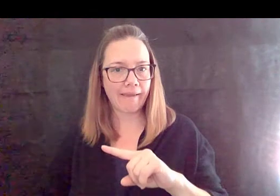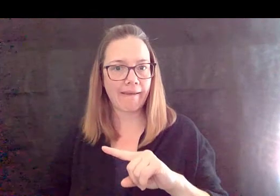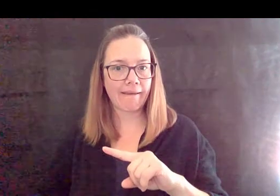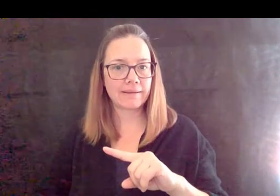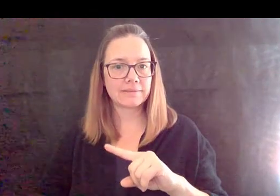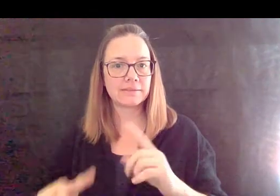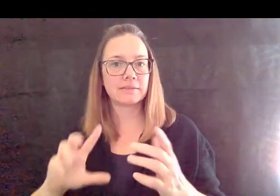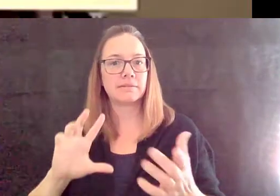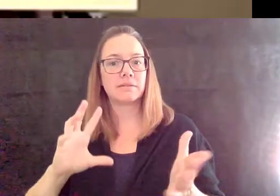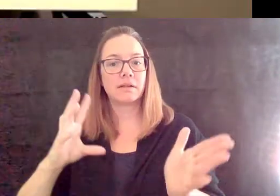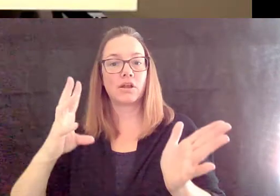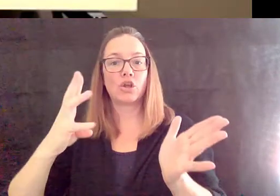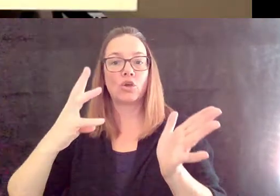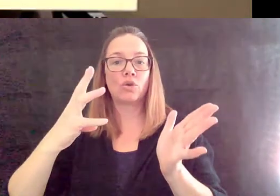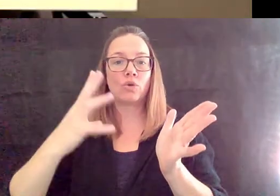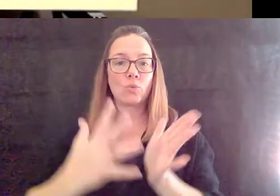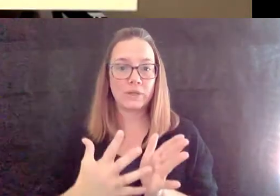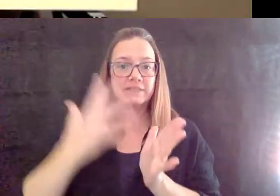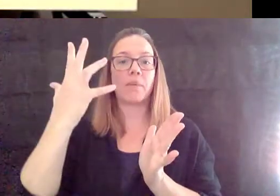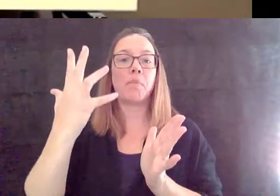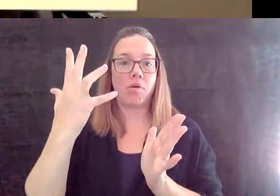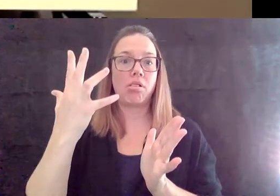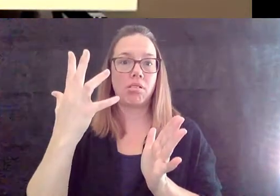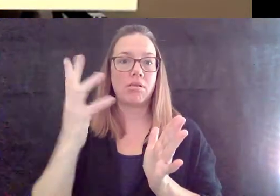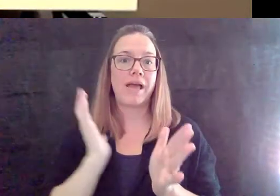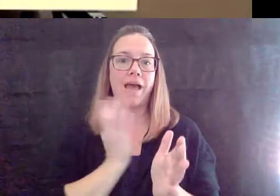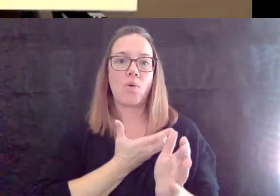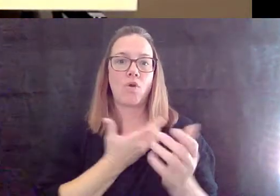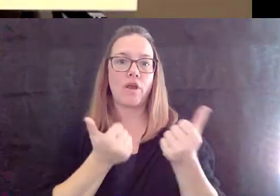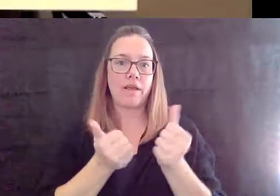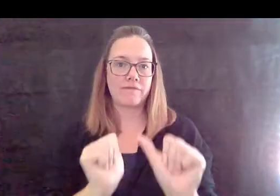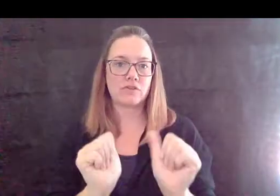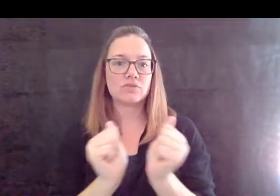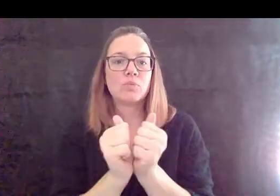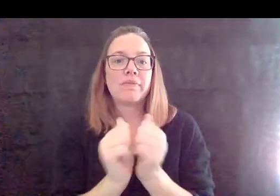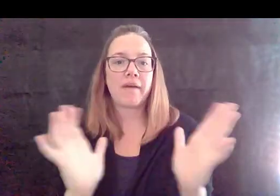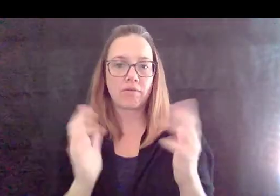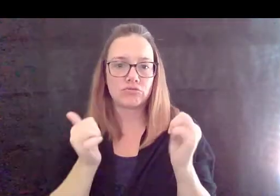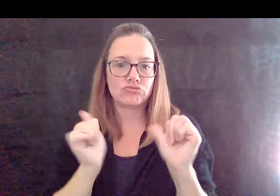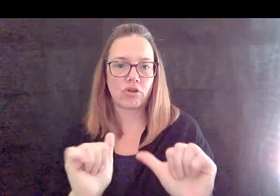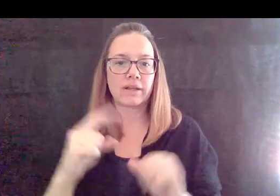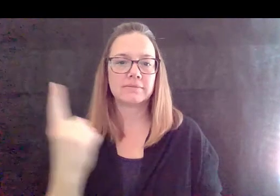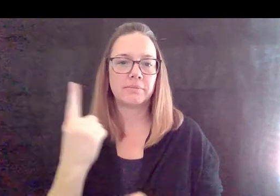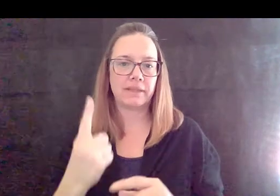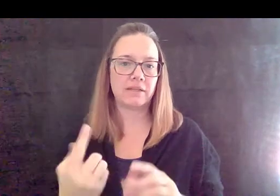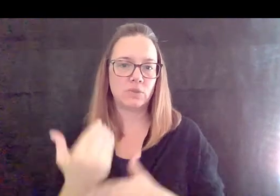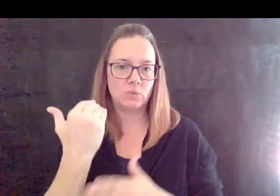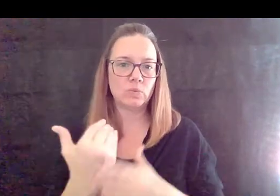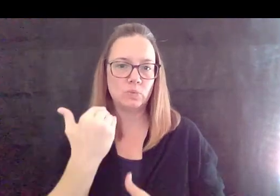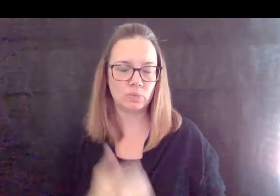of quintuple our efforts without trying something different.